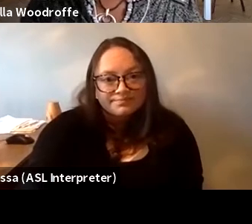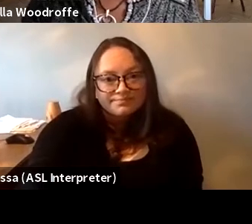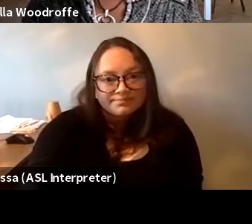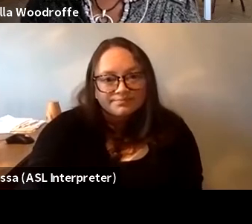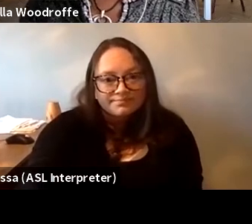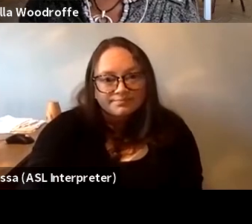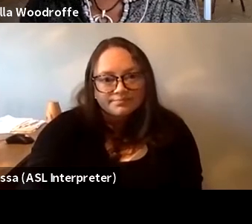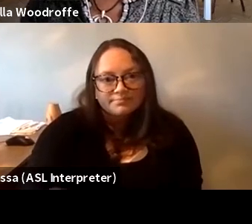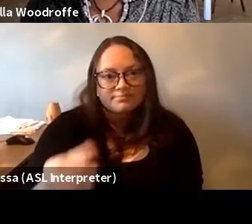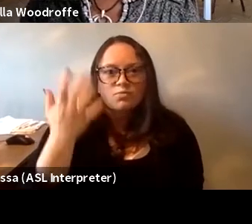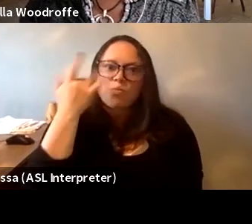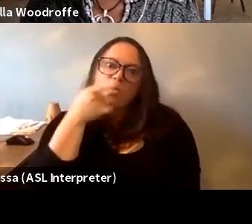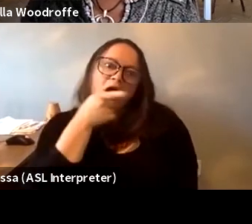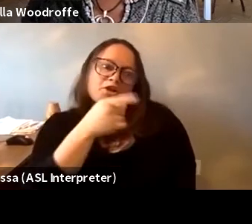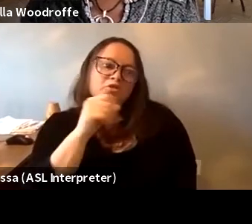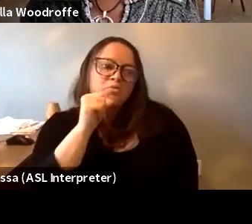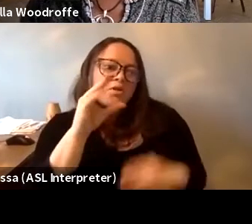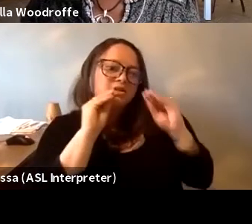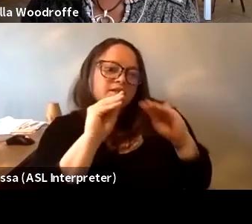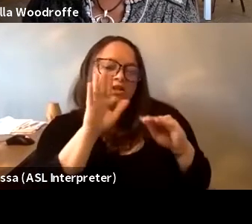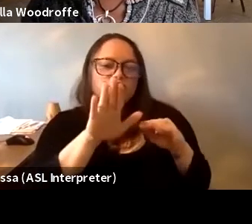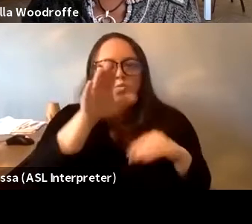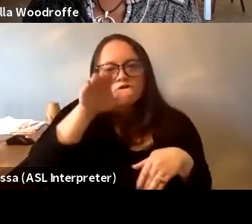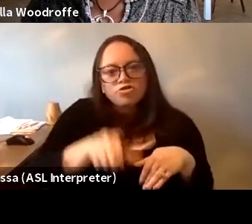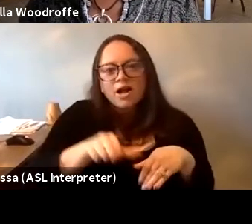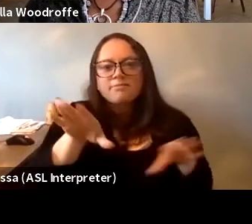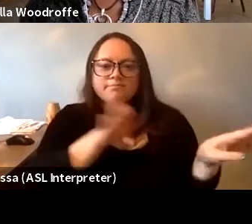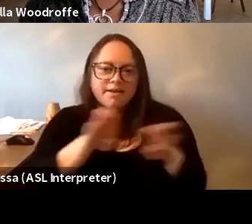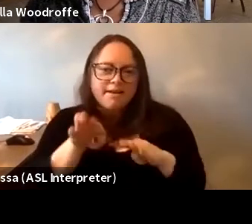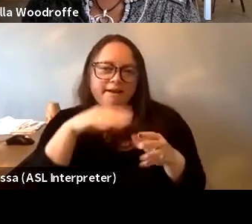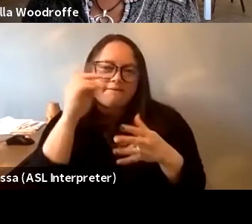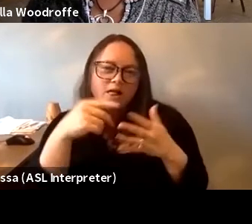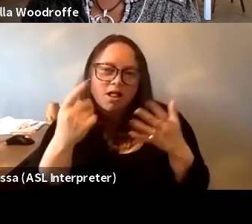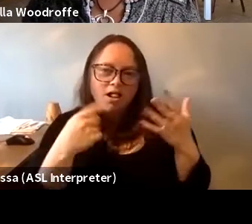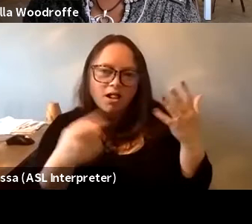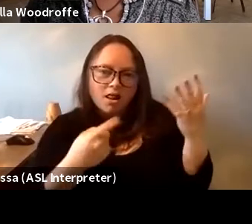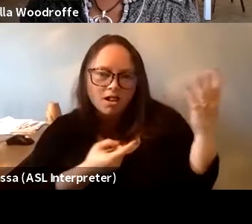why you don't teach your child to behave, why you're allowing